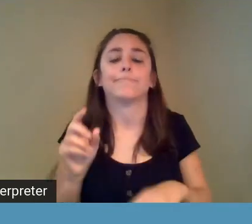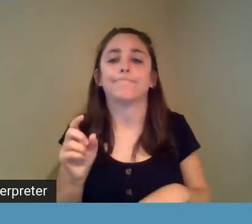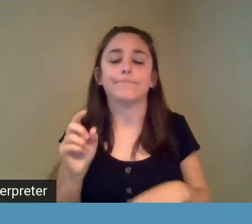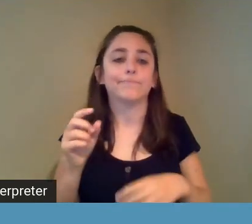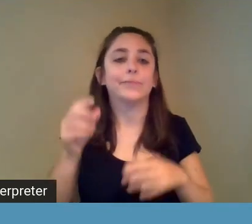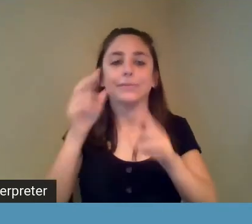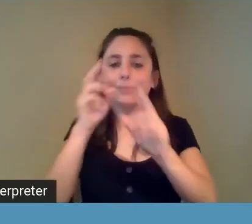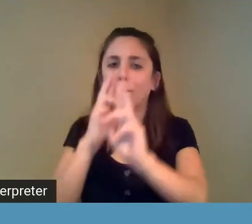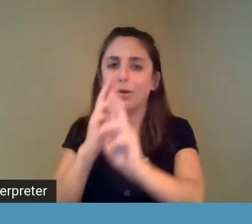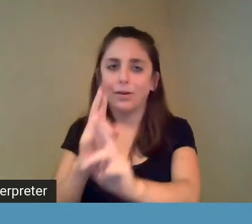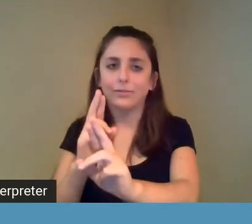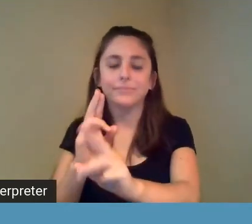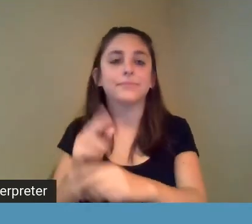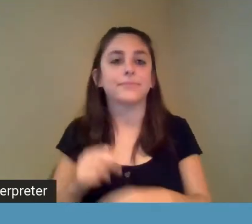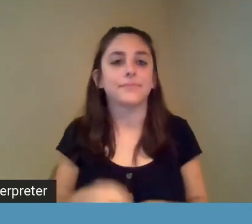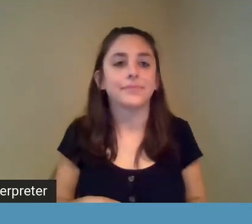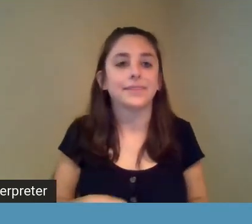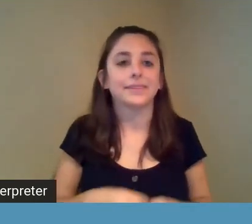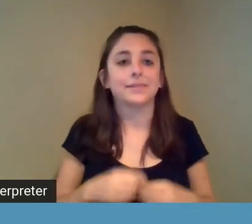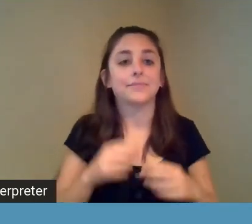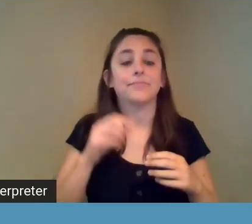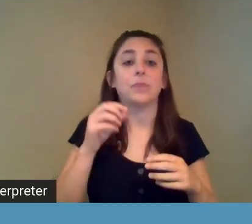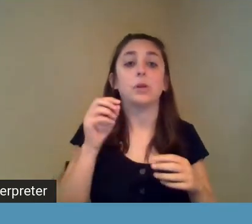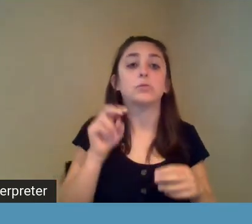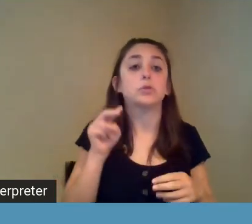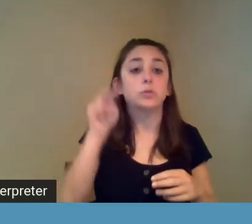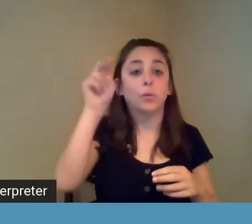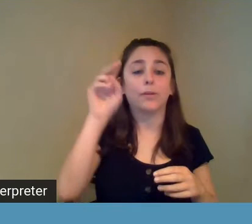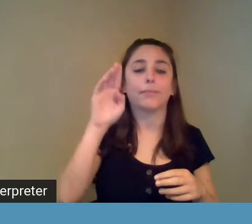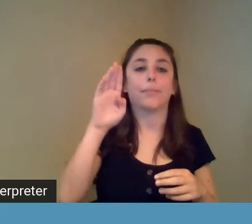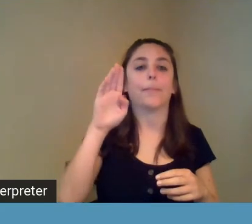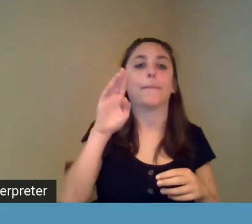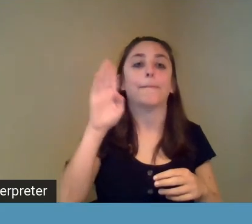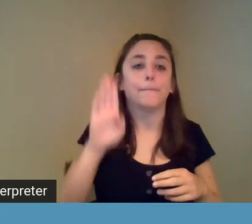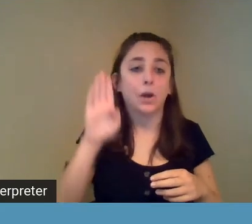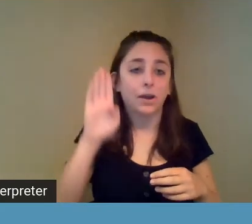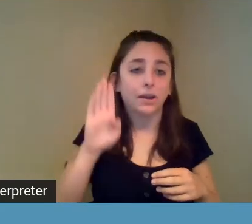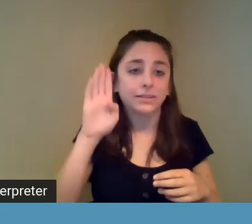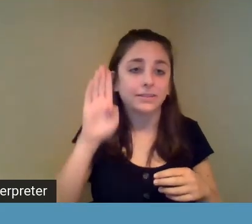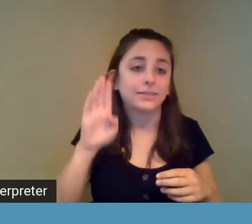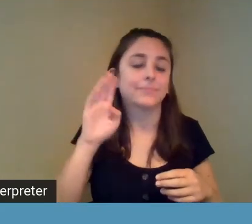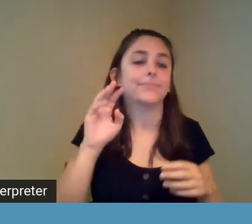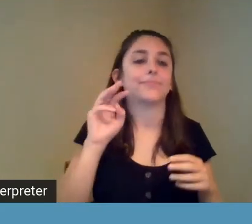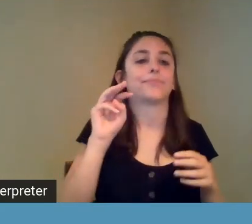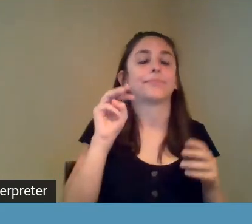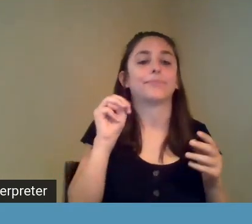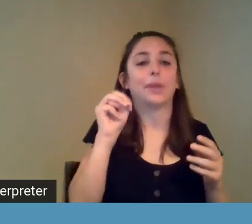from Swamp Scott, north of Boston, the historical homelands of the Massachusett peoples. Wherever